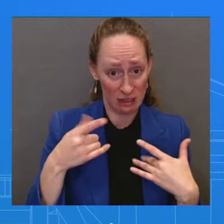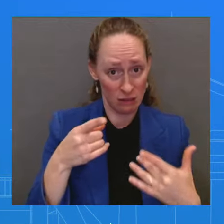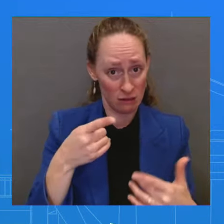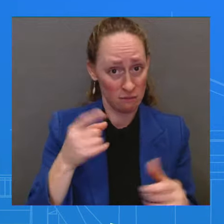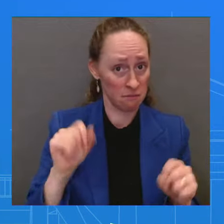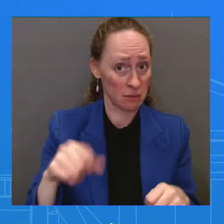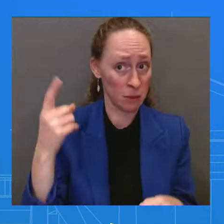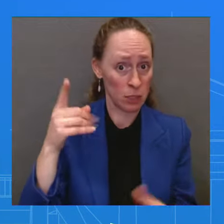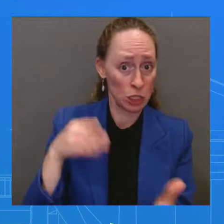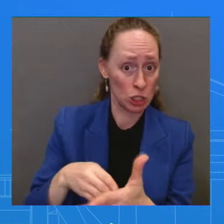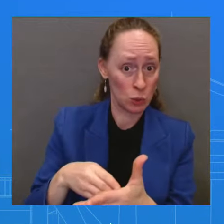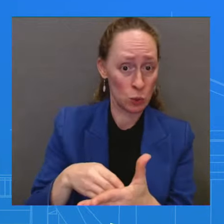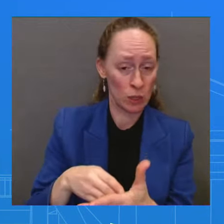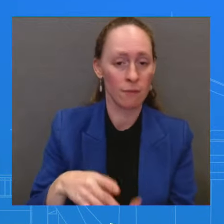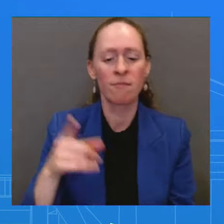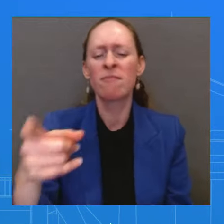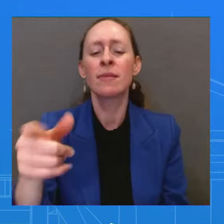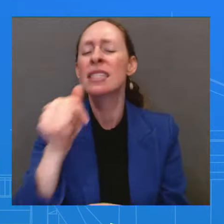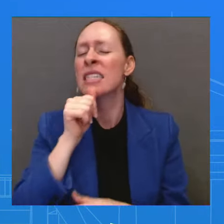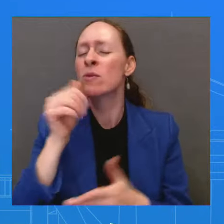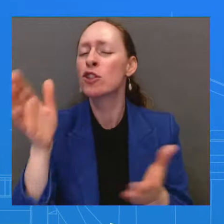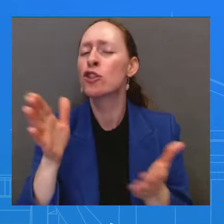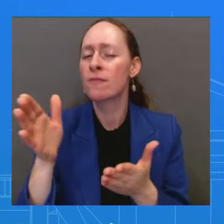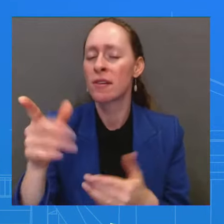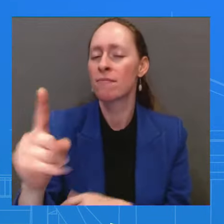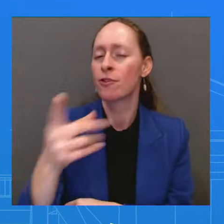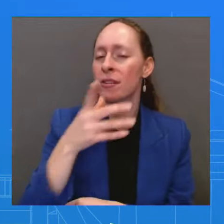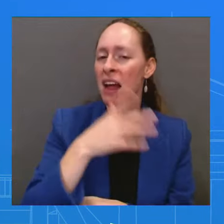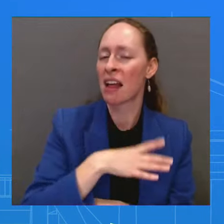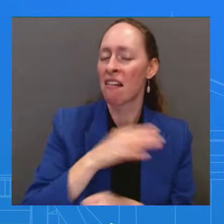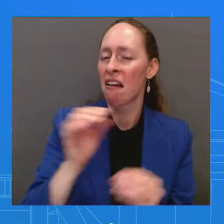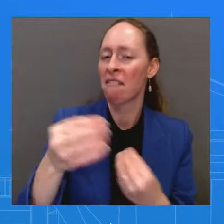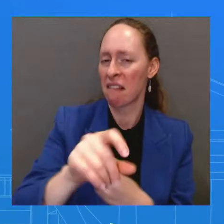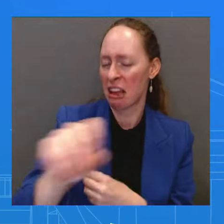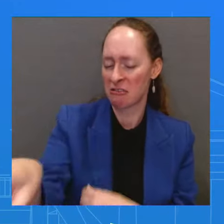The Press: Okay. My last one: Is any part of the West Wing